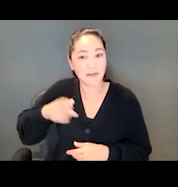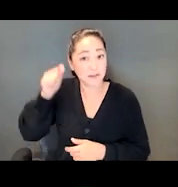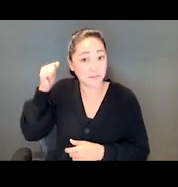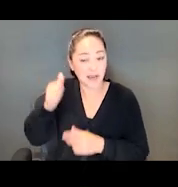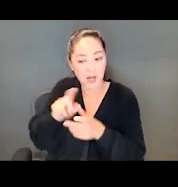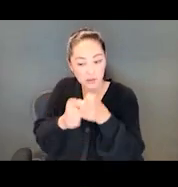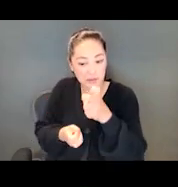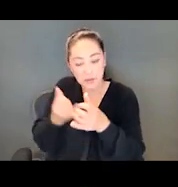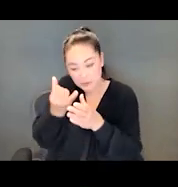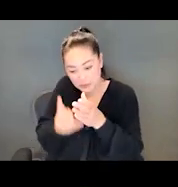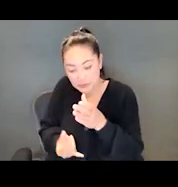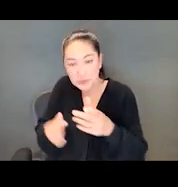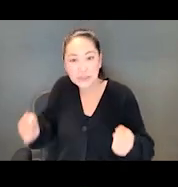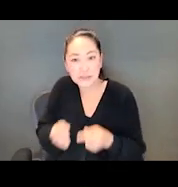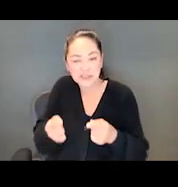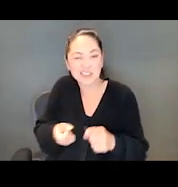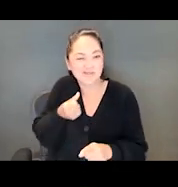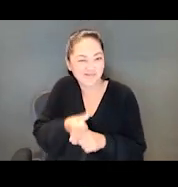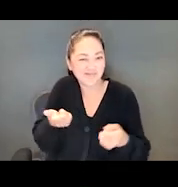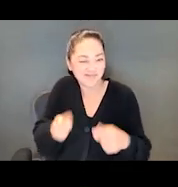car accident in 1,988.